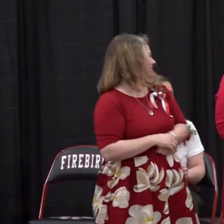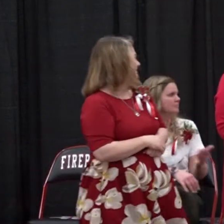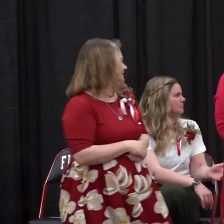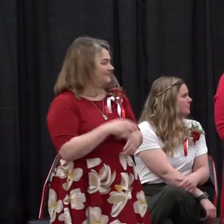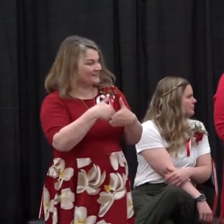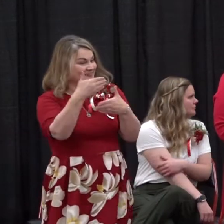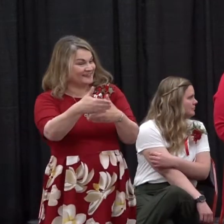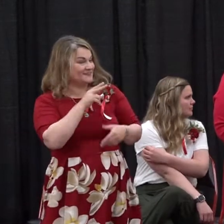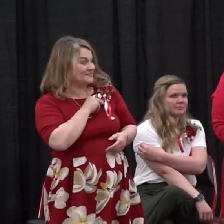Great job!